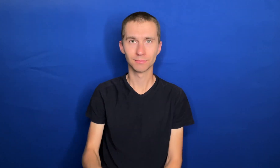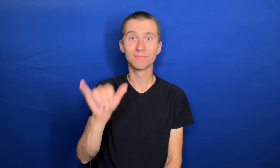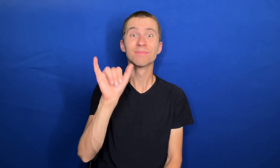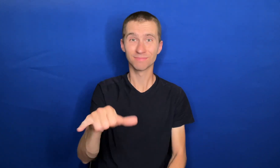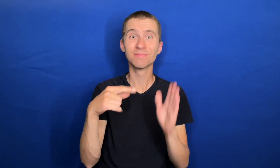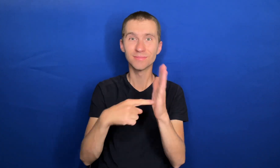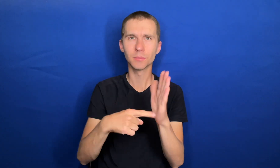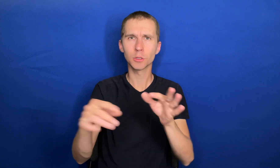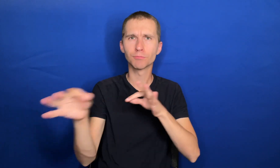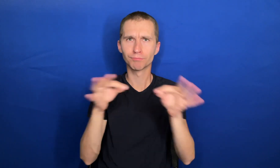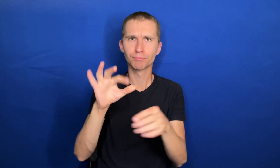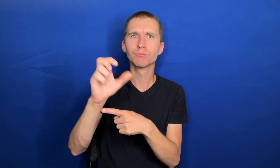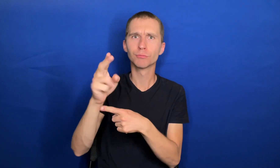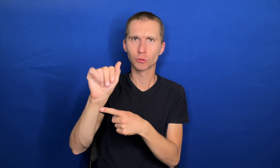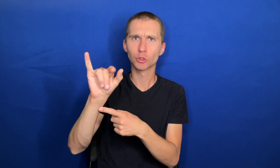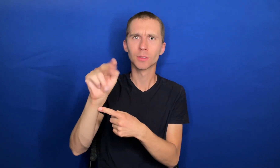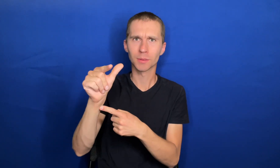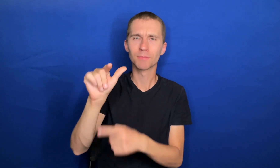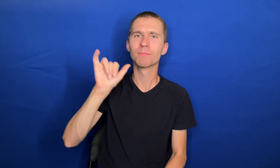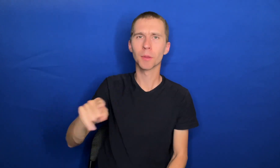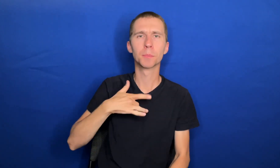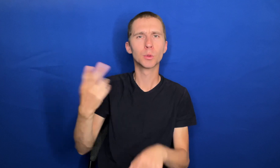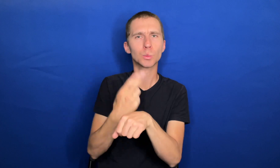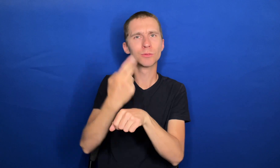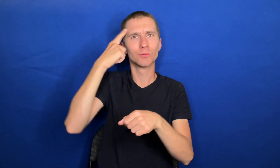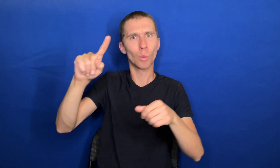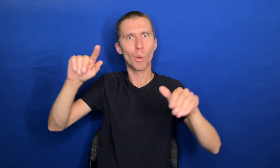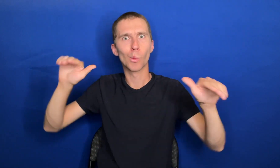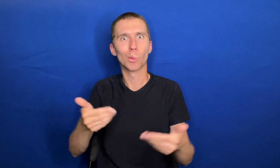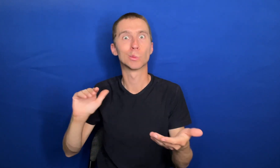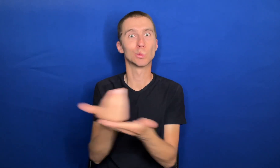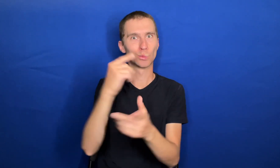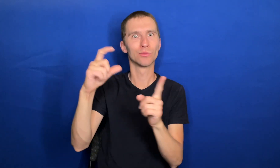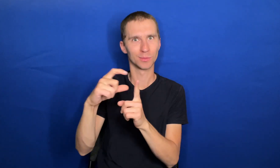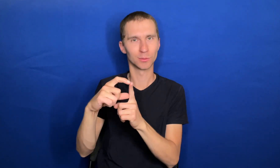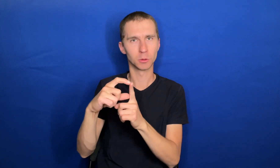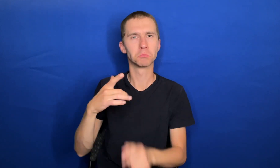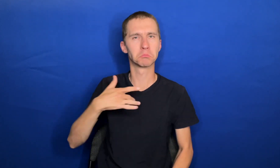That video explained what chaining means. Chaining is commonly used to introduce new vocabulary words.